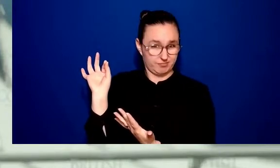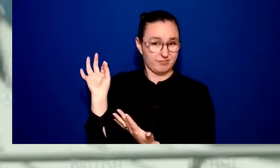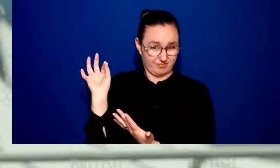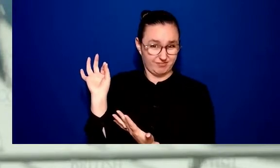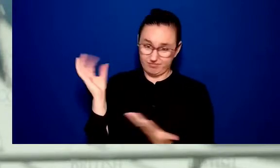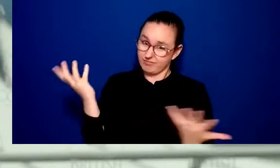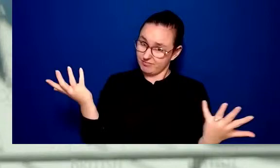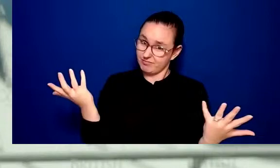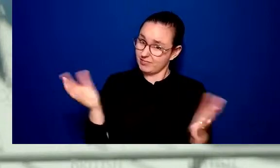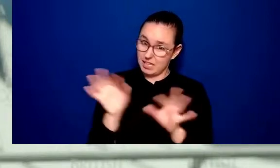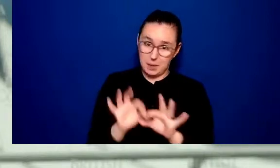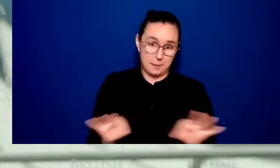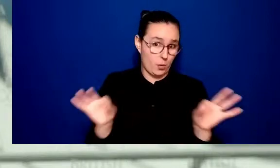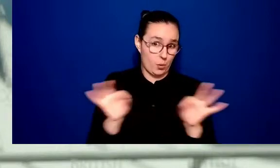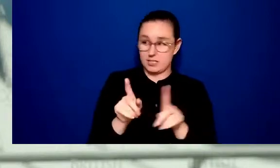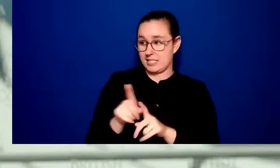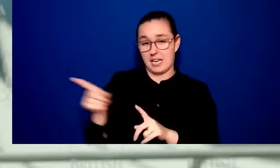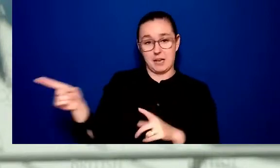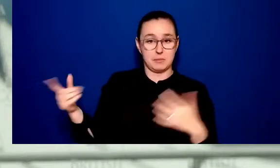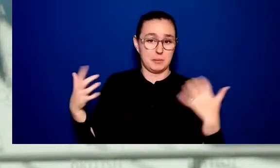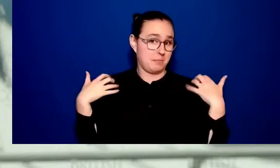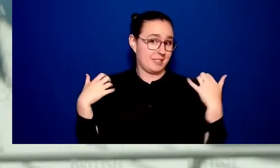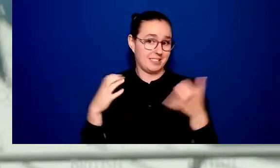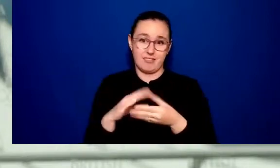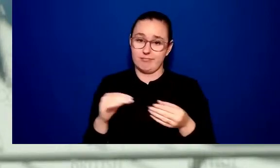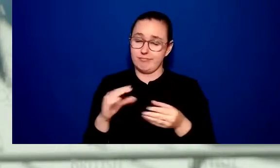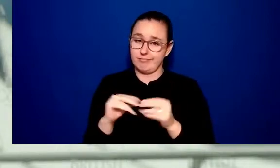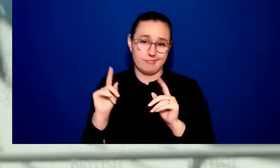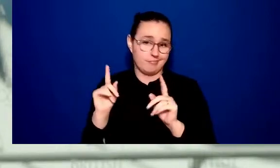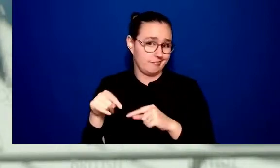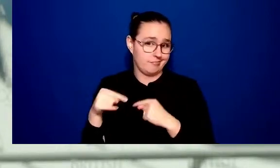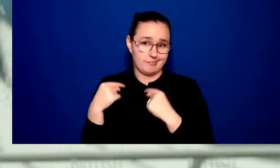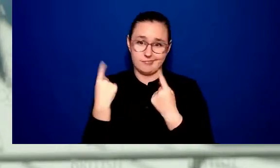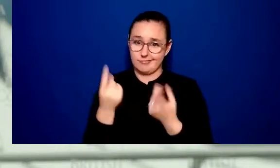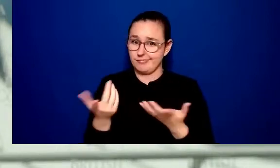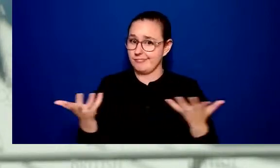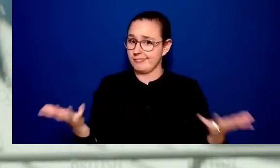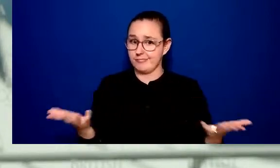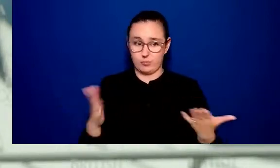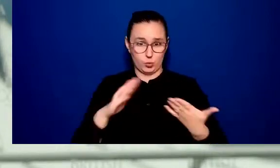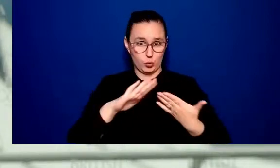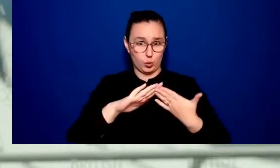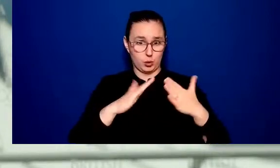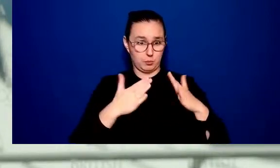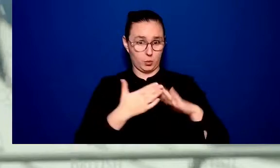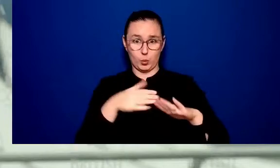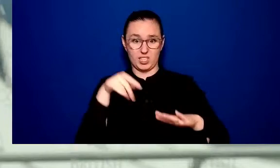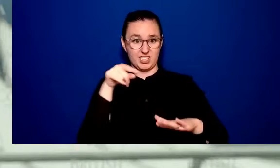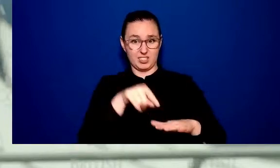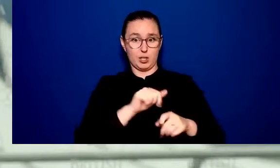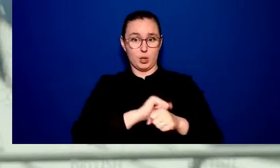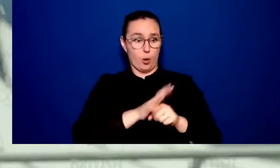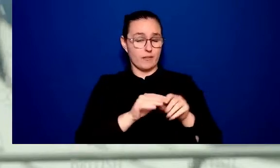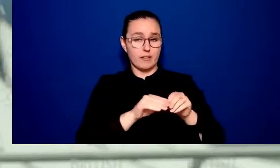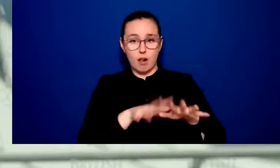minister was talking about It is people in communities where this virus is circulating, and it's everywhere here. Where it's not taking off is where we